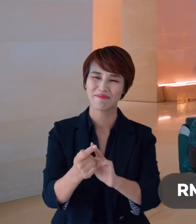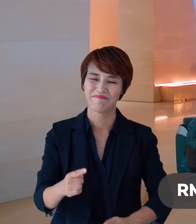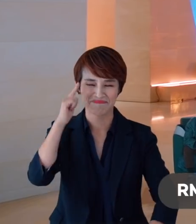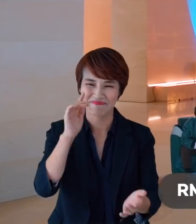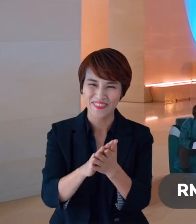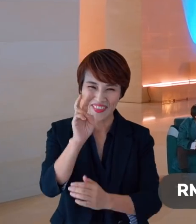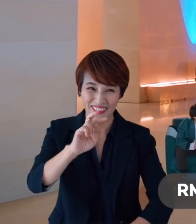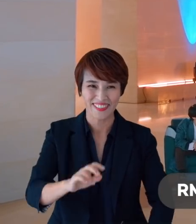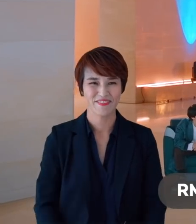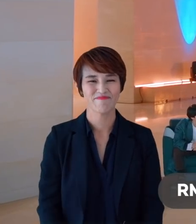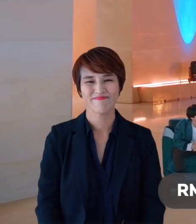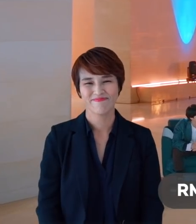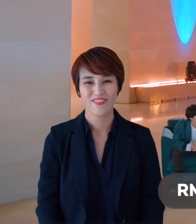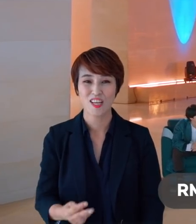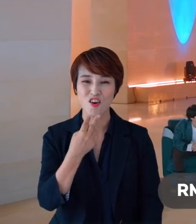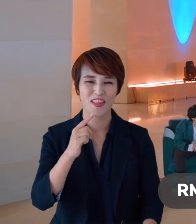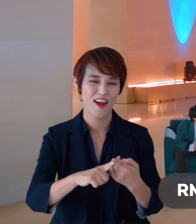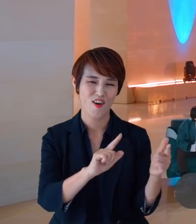Now, we’re going to talk about various stories of Seoul. When we think of Seoul, I am pretty sure we each have our own memories, whether it was before or after our debut.